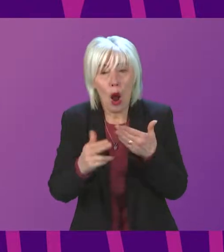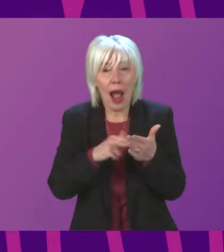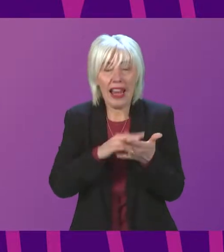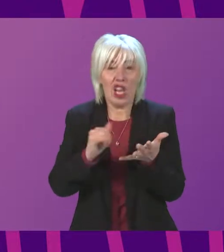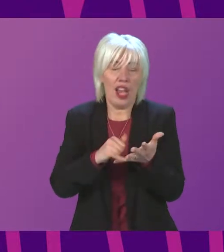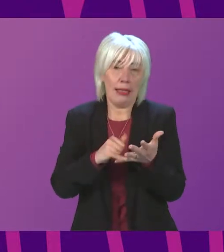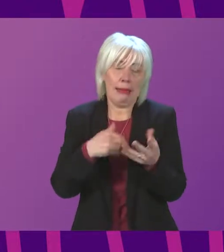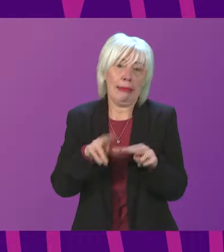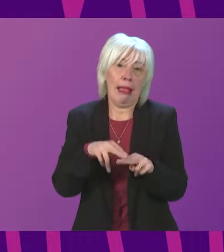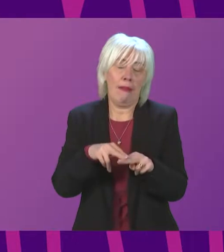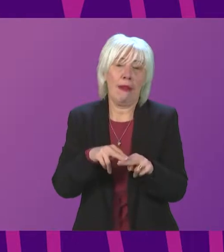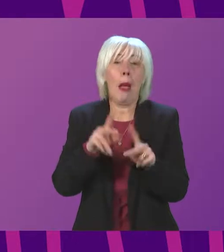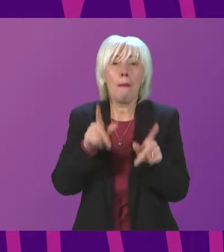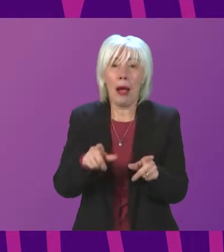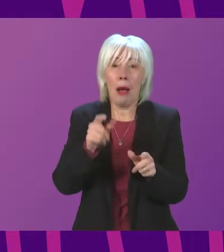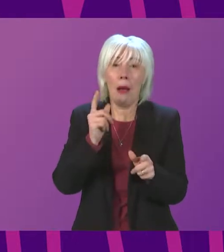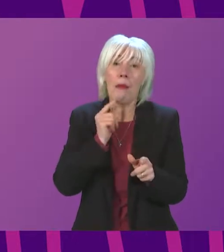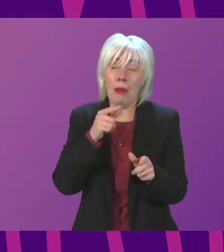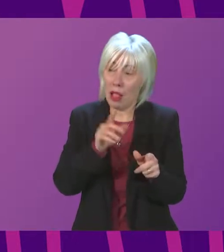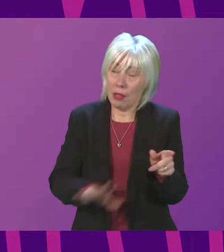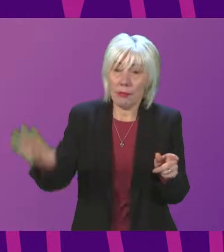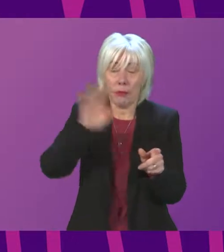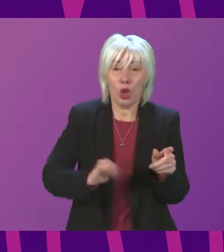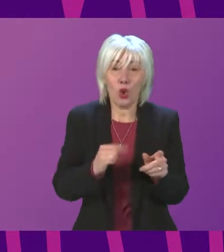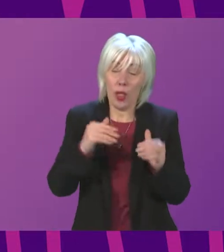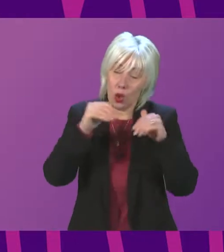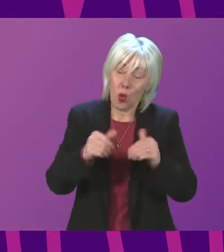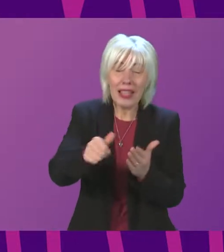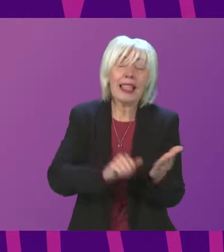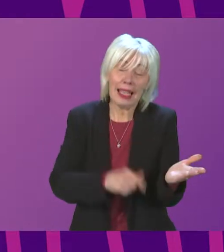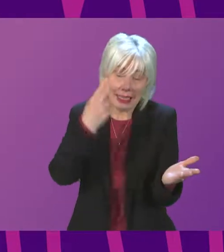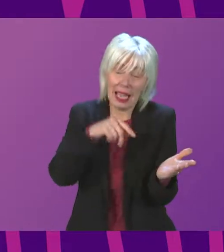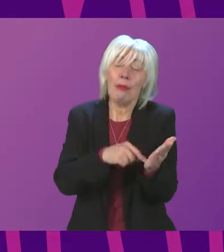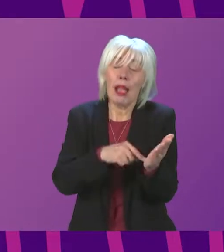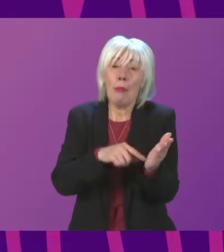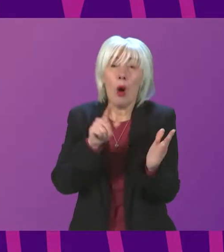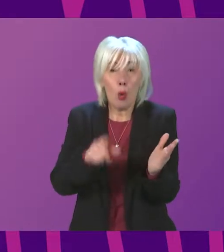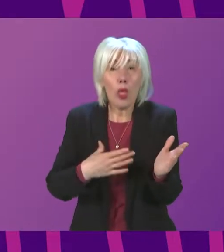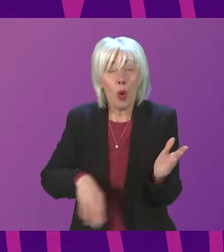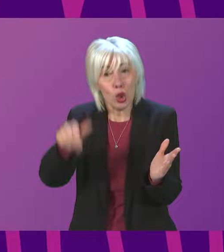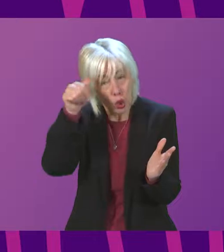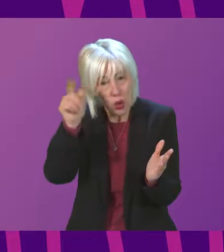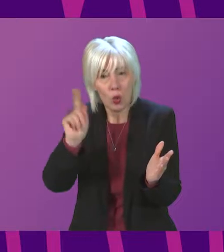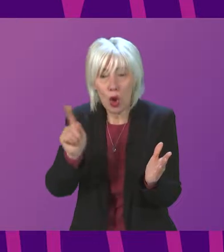I think that people across the country, those on waiting lists and anyone else, want to hear what the Government is doing.